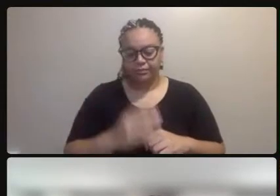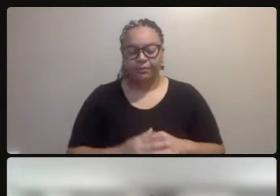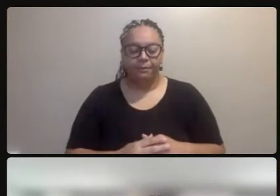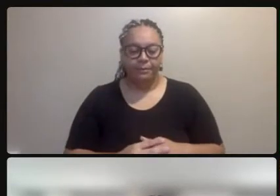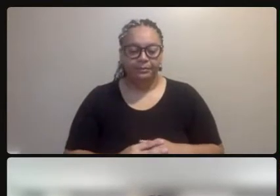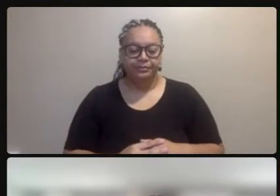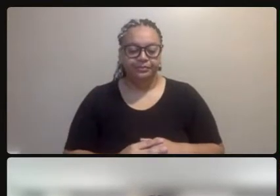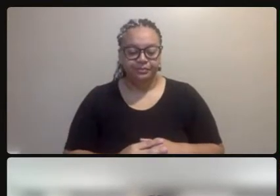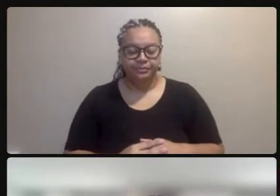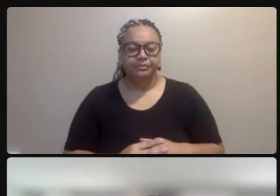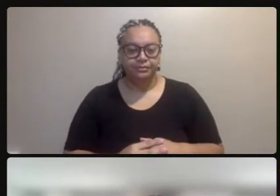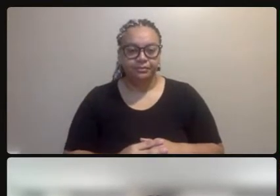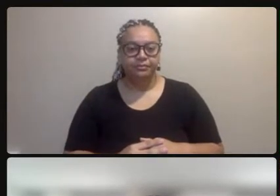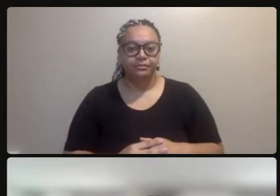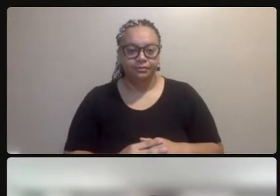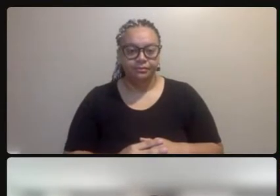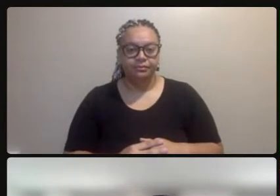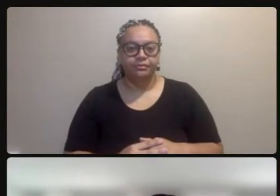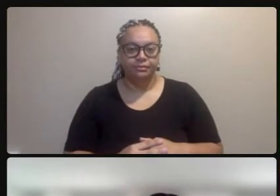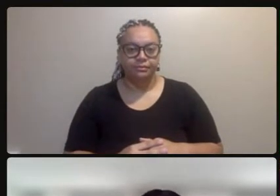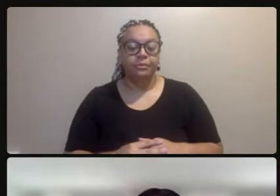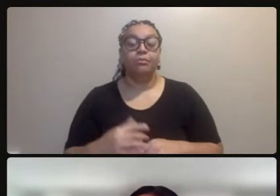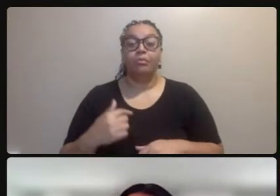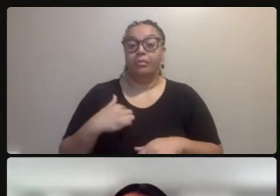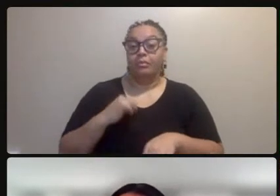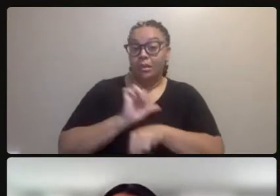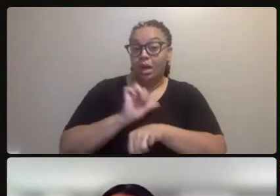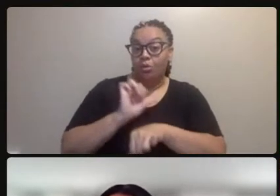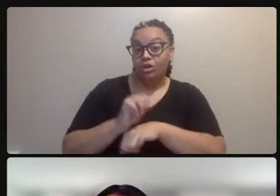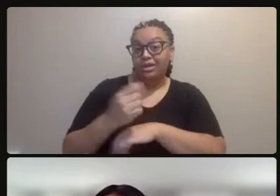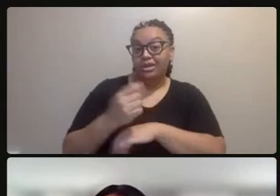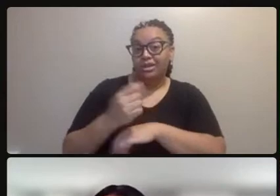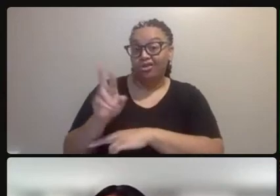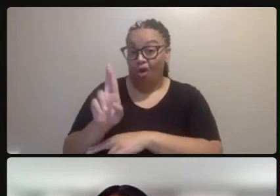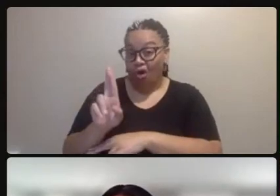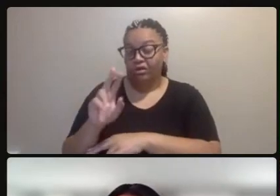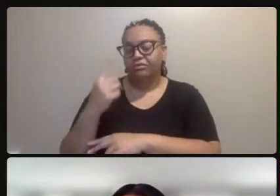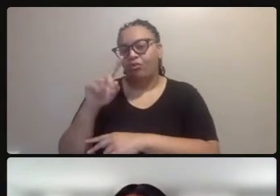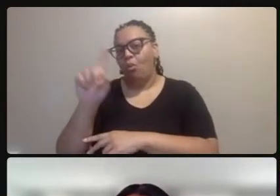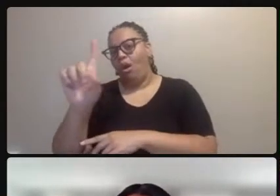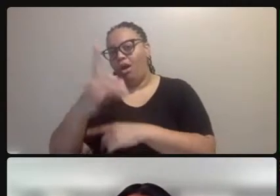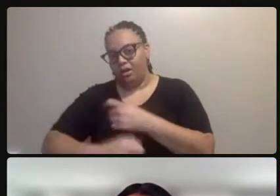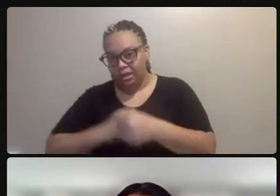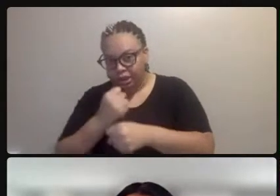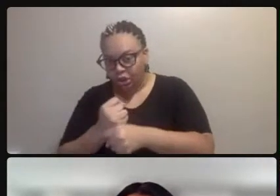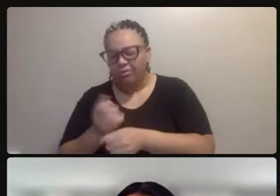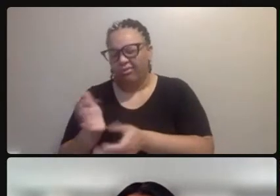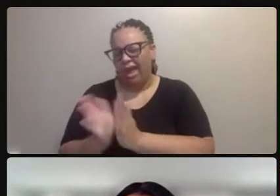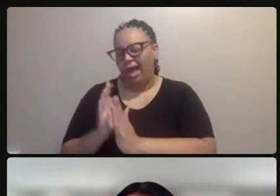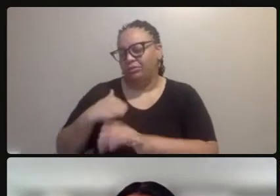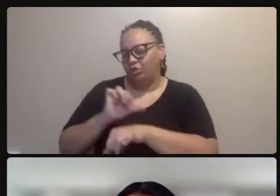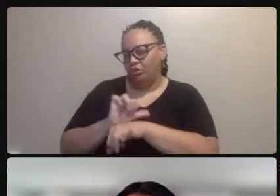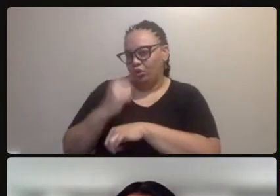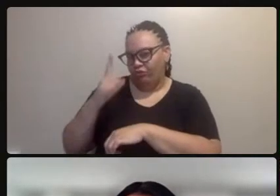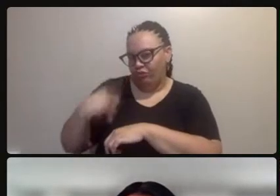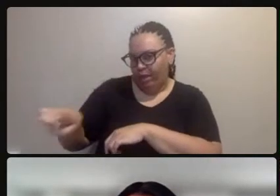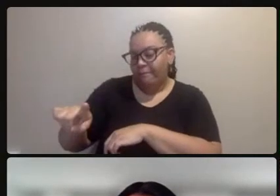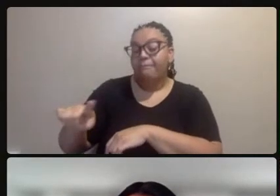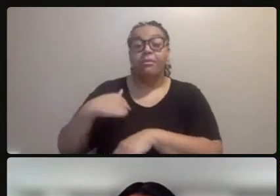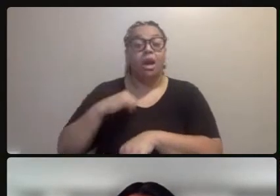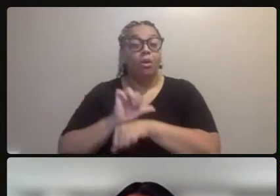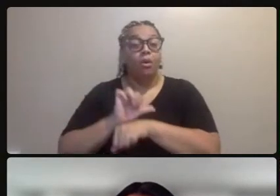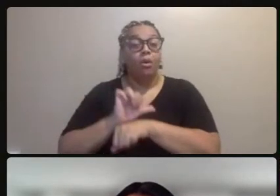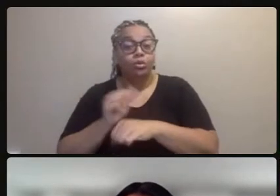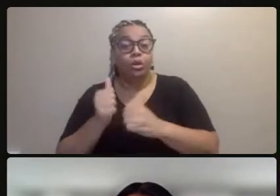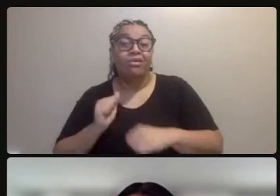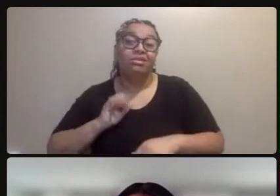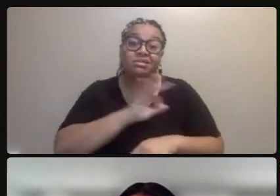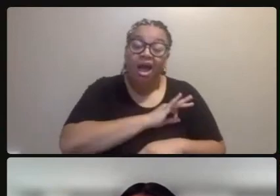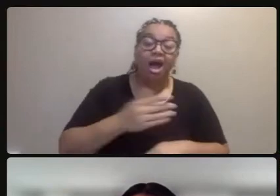ALSO I WAS A WHEN I WAS DOING